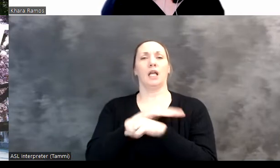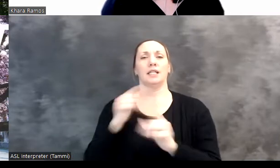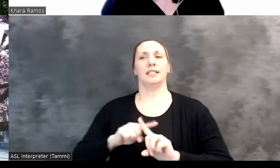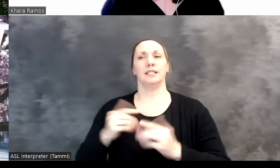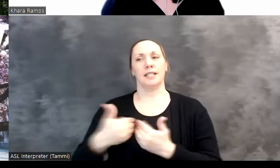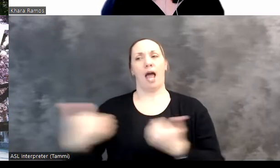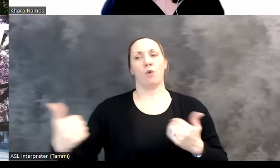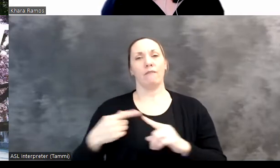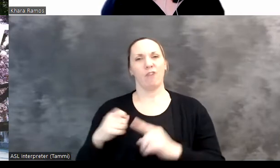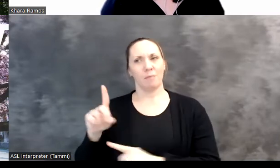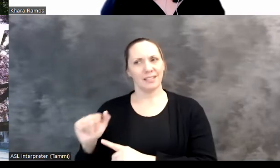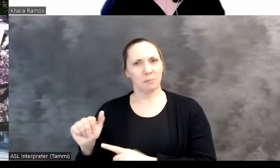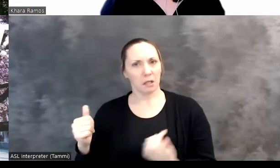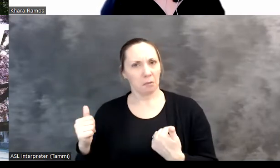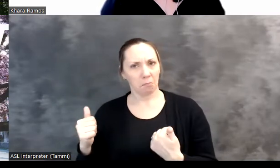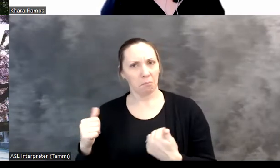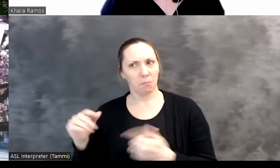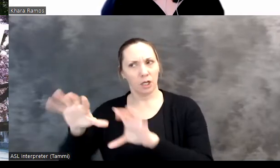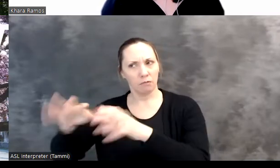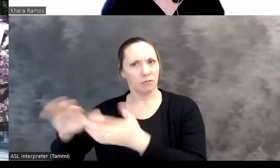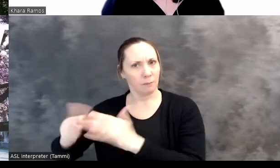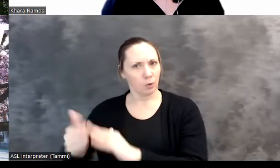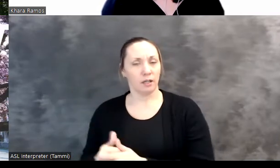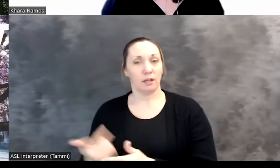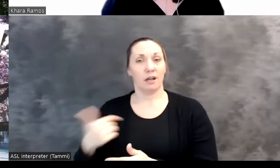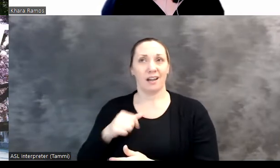my whole life essentially. I don't consider myself completely